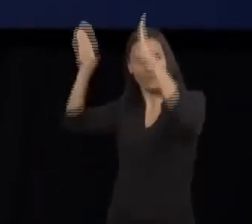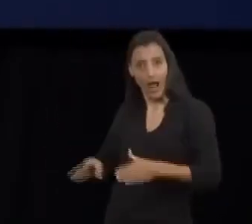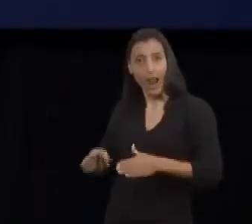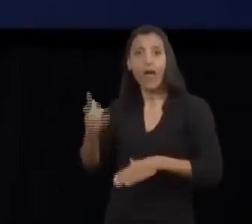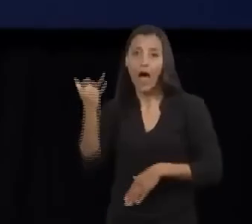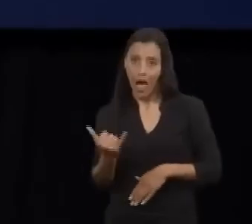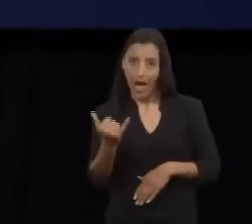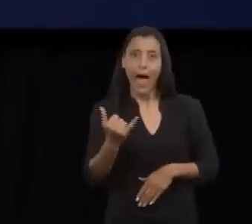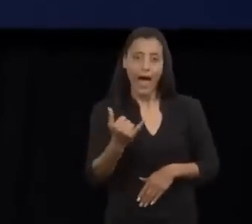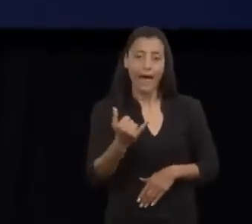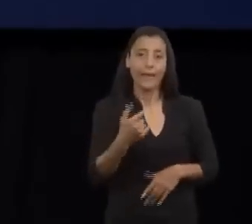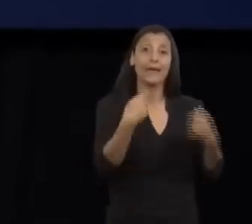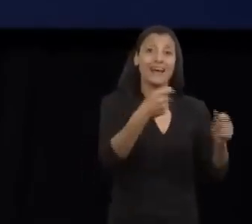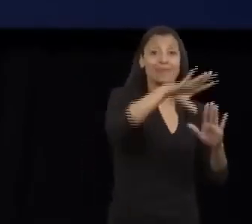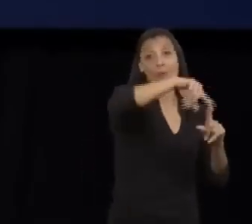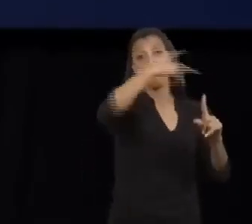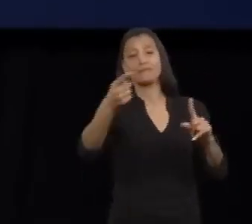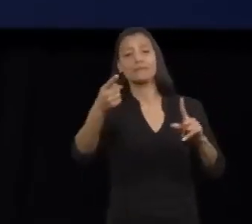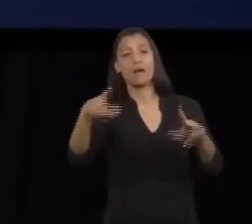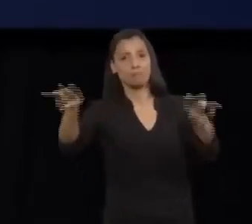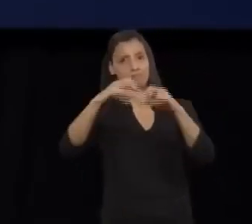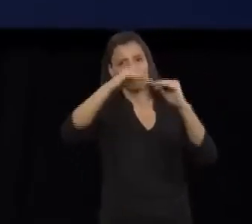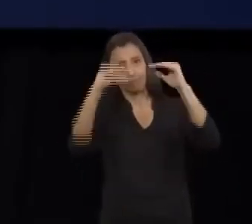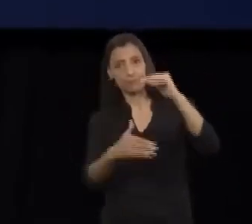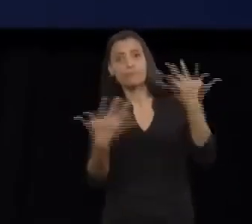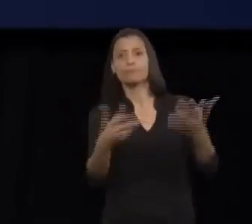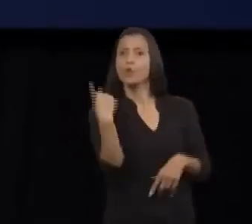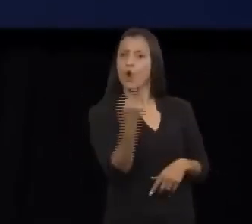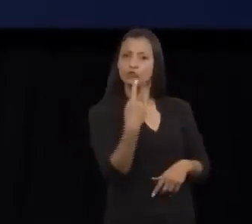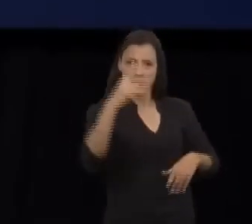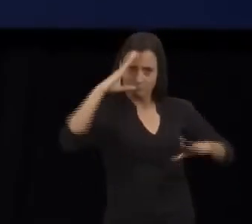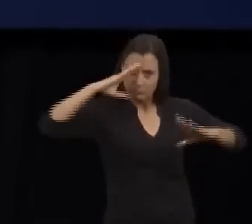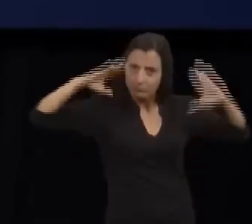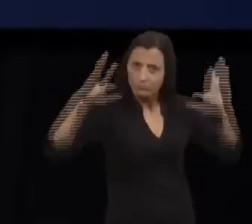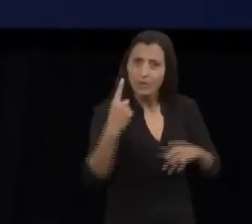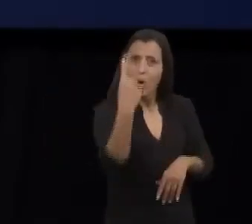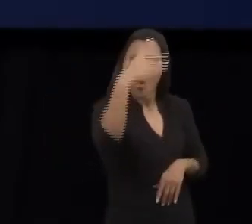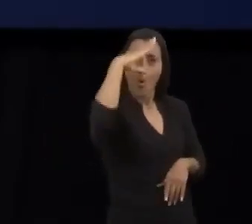So we did in the first month of management what was not done in 123 years,